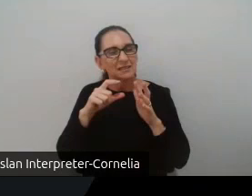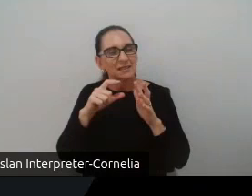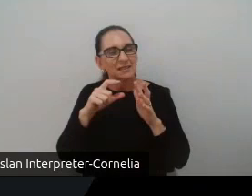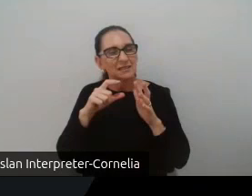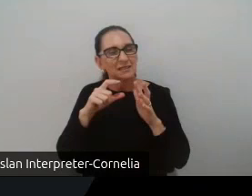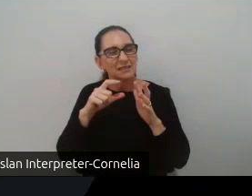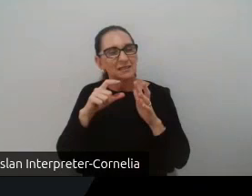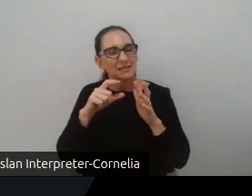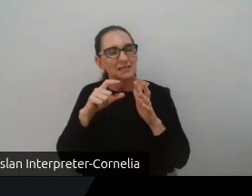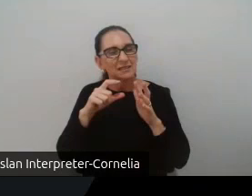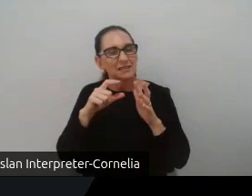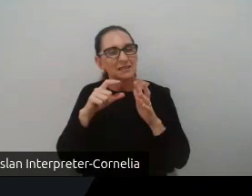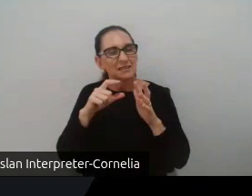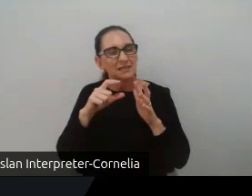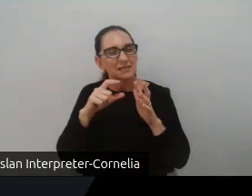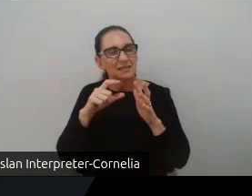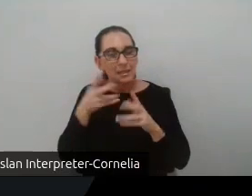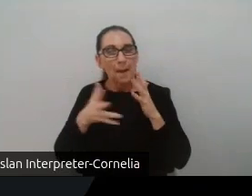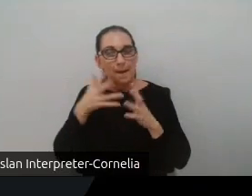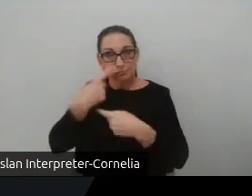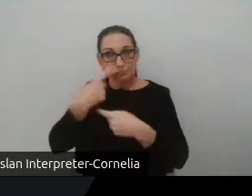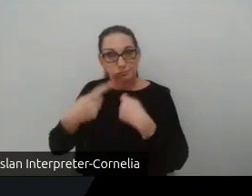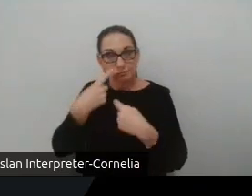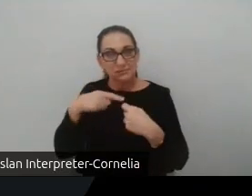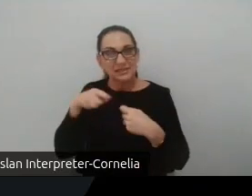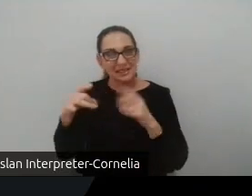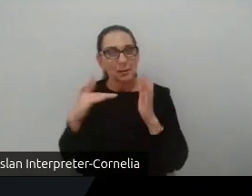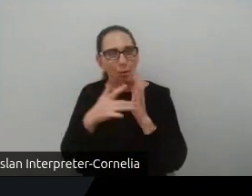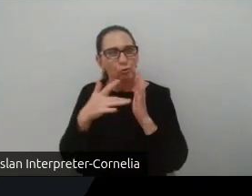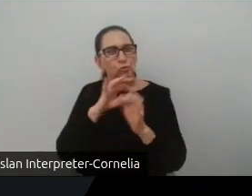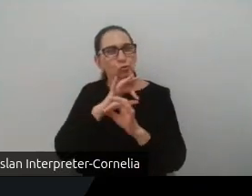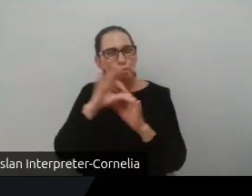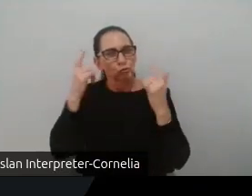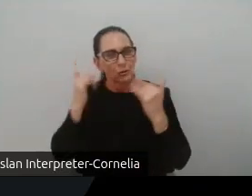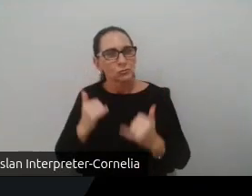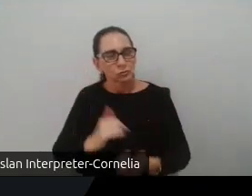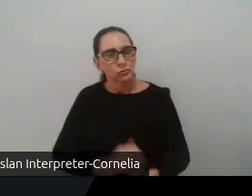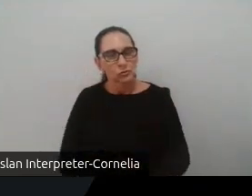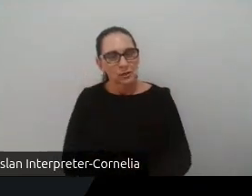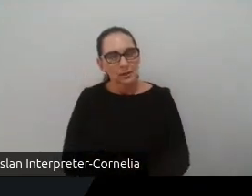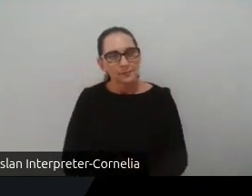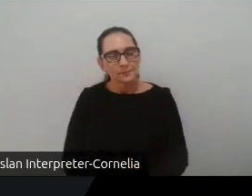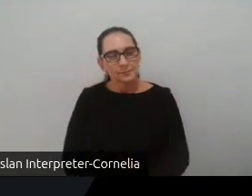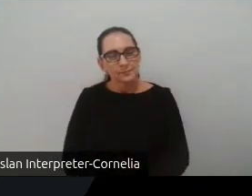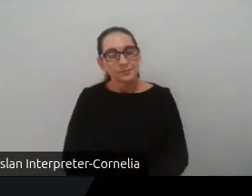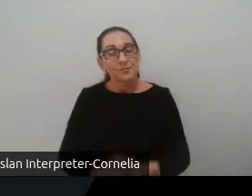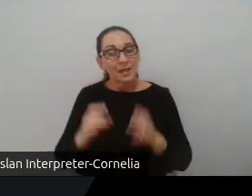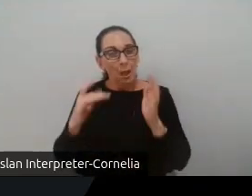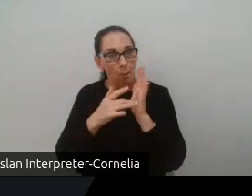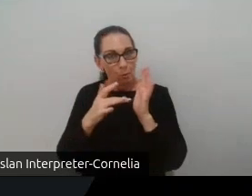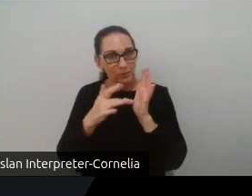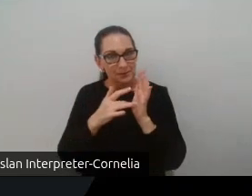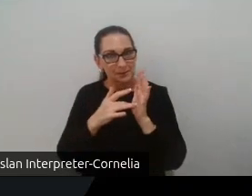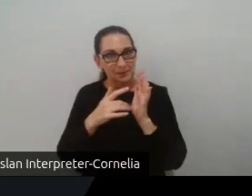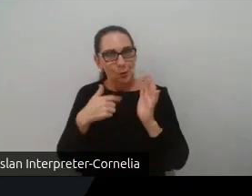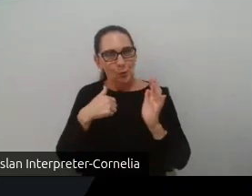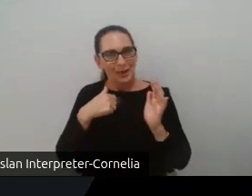when they do discloses events. Uh it's important to understand that safety is not a one-size-fits